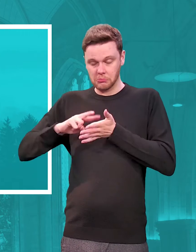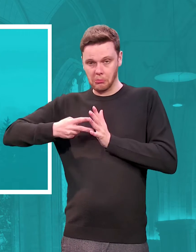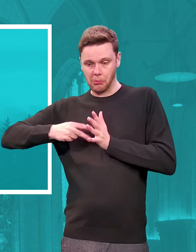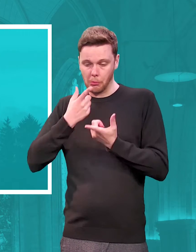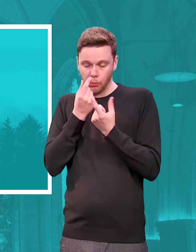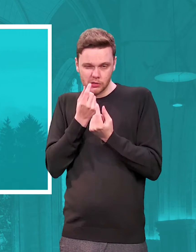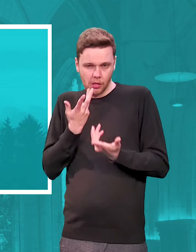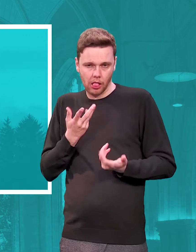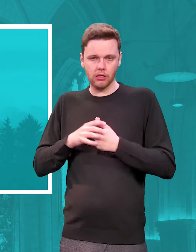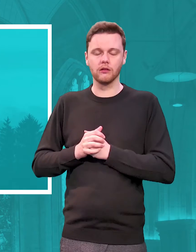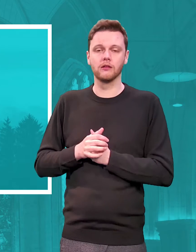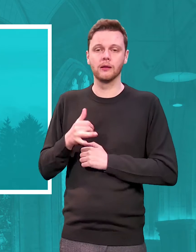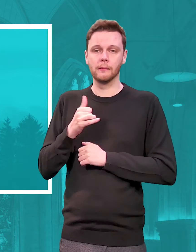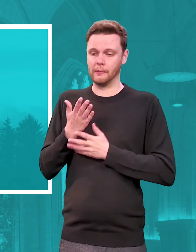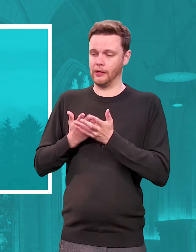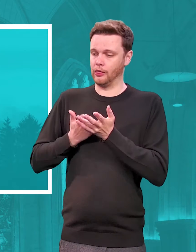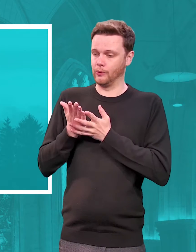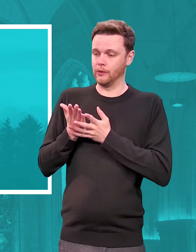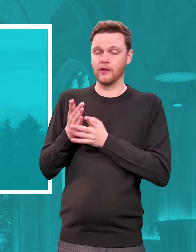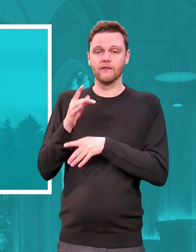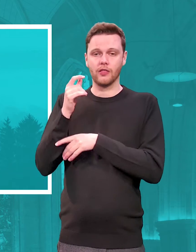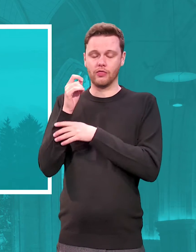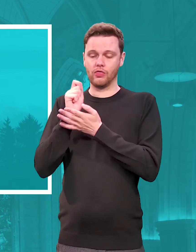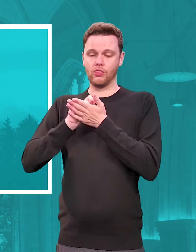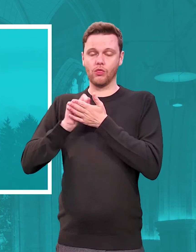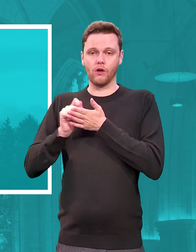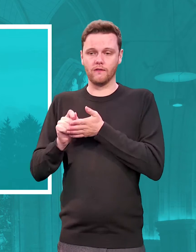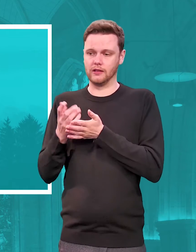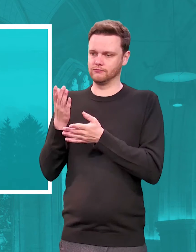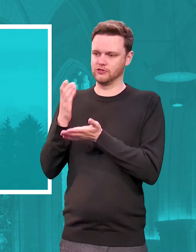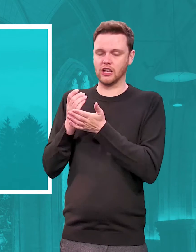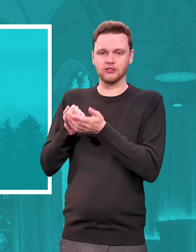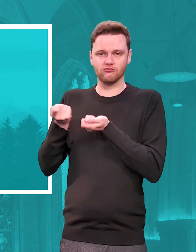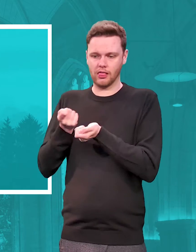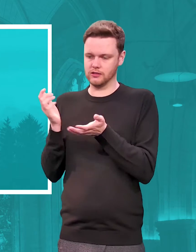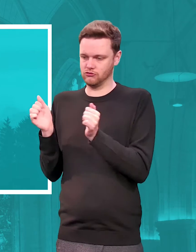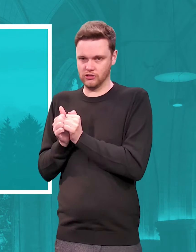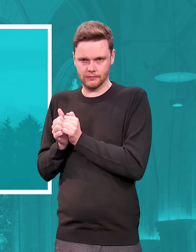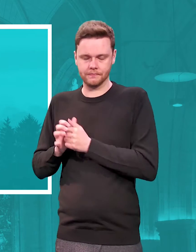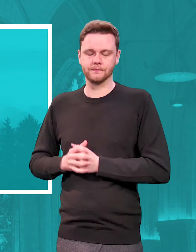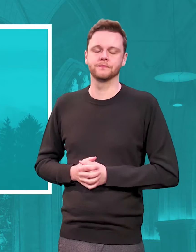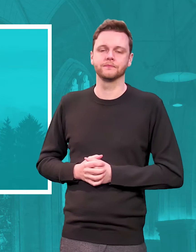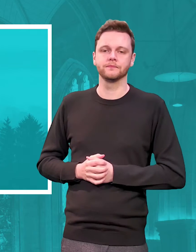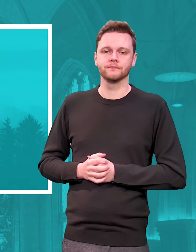This may be possible with the consent of The Office of the Scottish Charity Regulator. We are responsible for overseeing